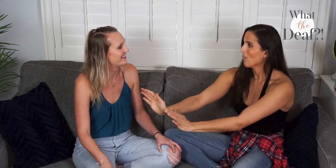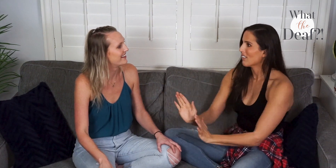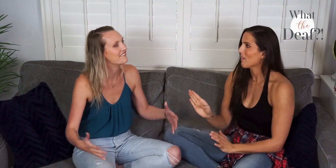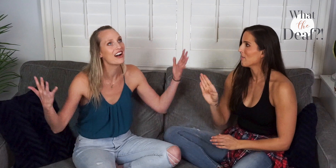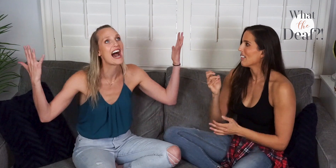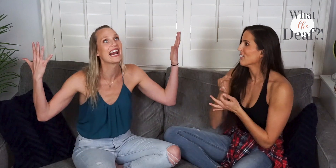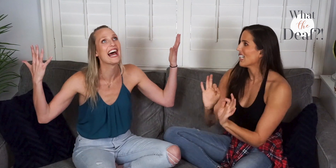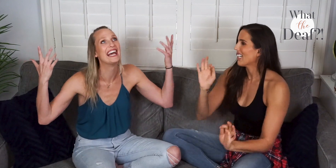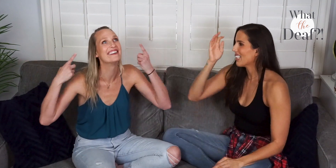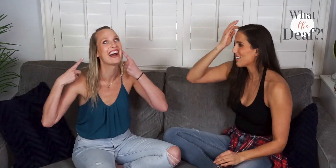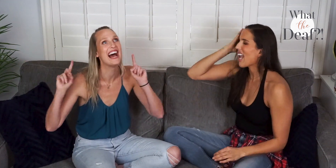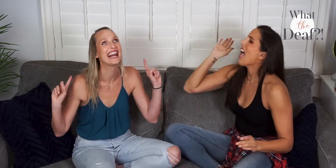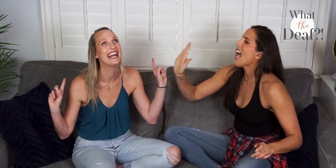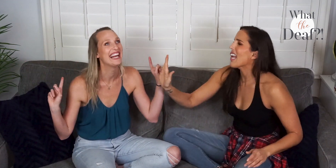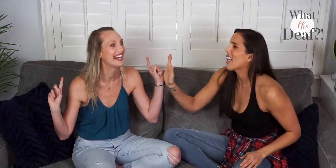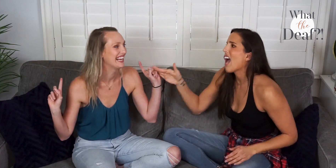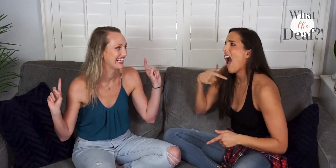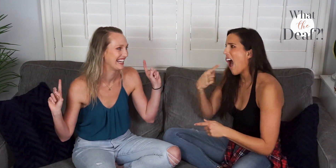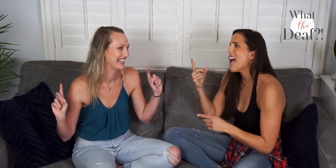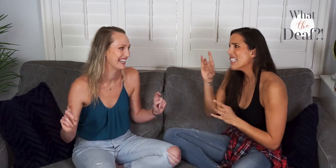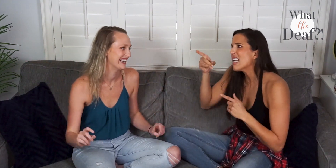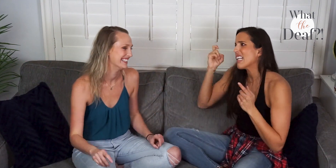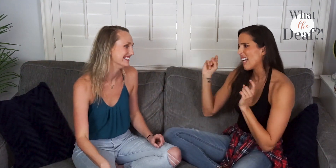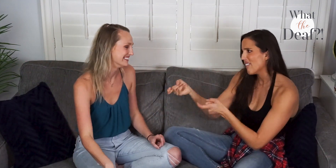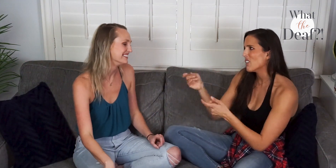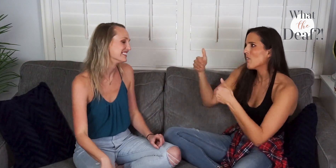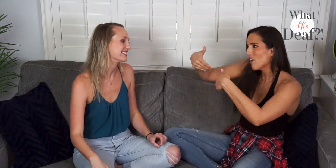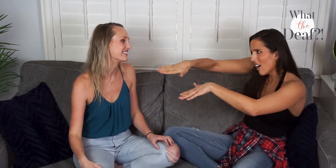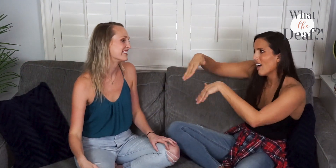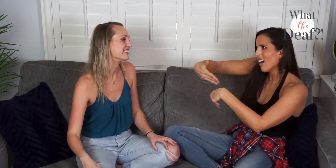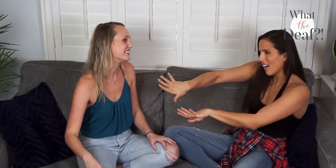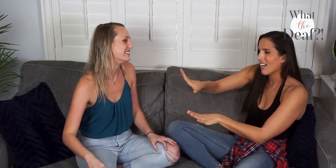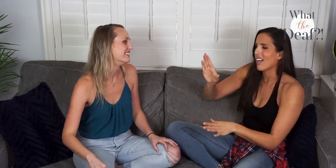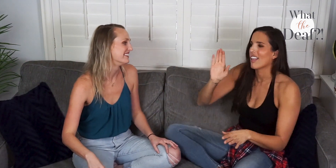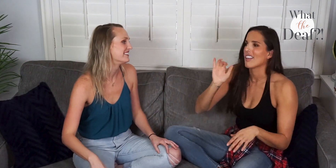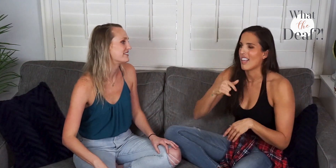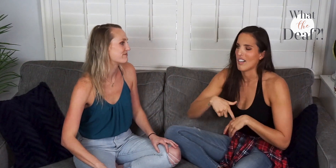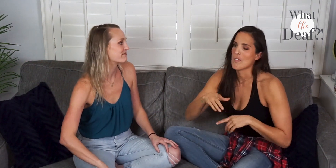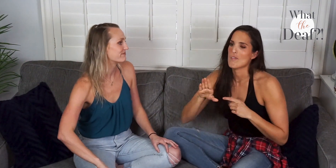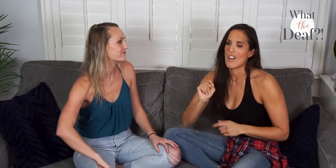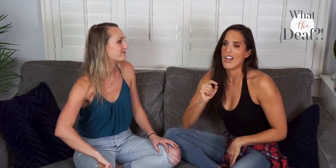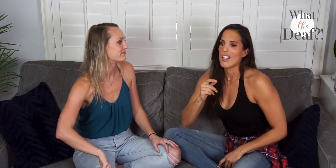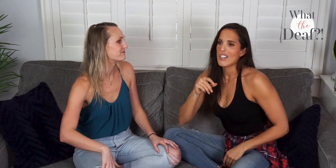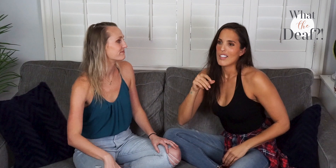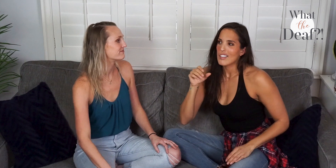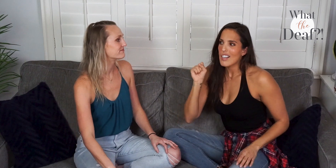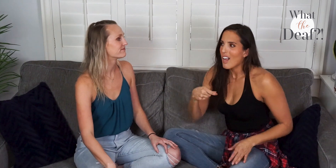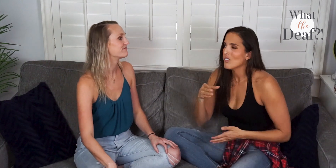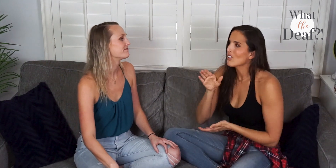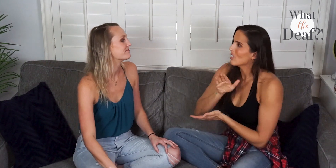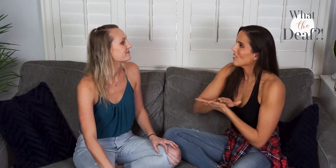Go see him, go, go, go!" Finally. Hey, I did give you a lot of freedom, but yeah,